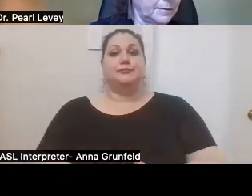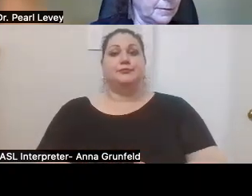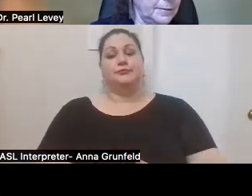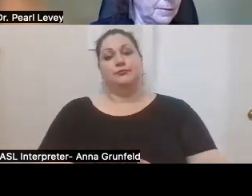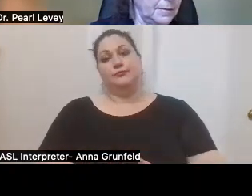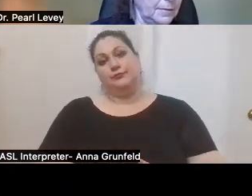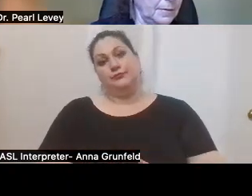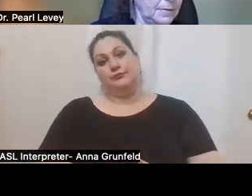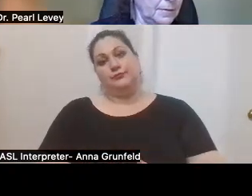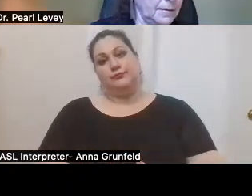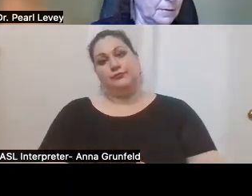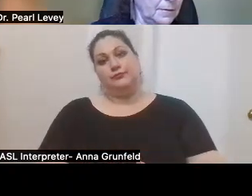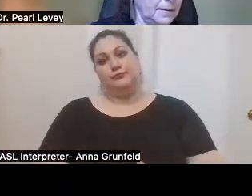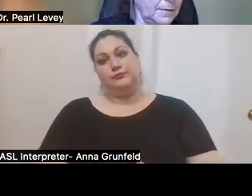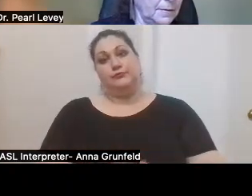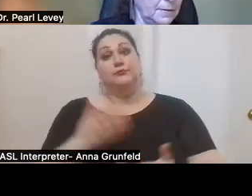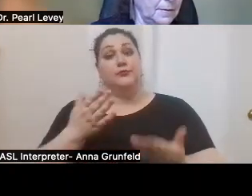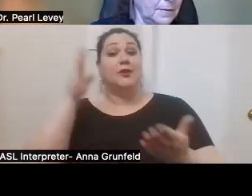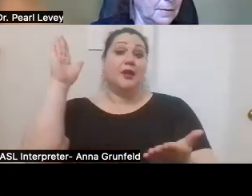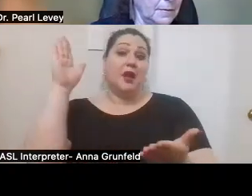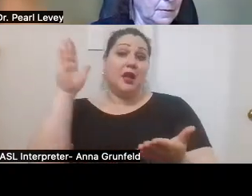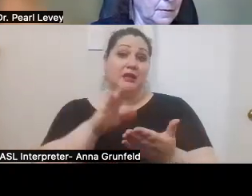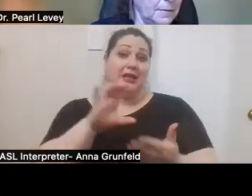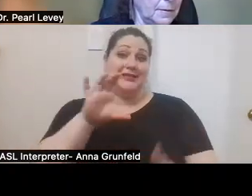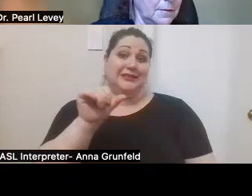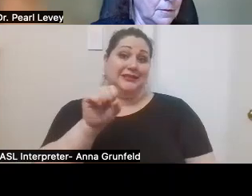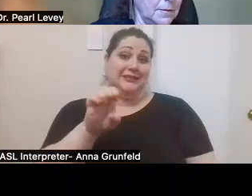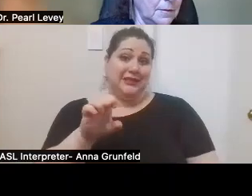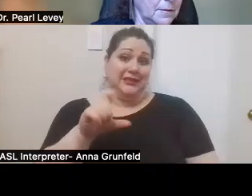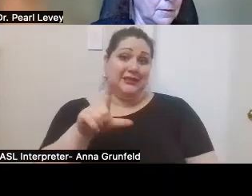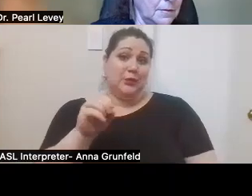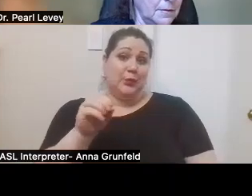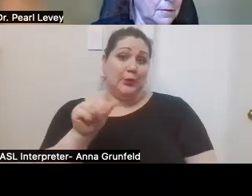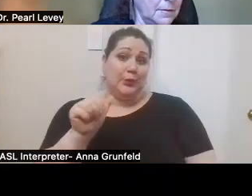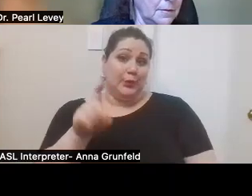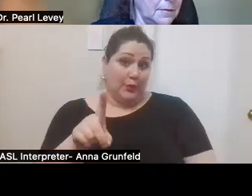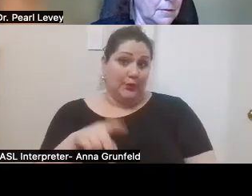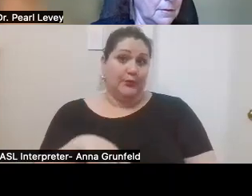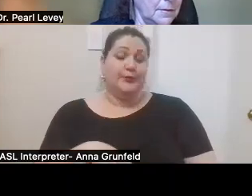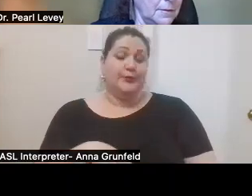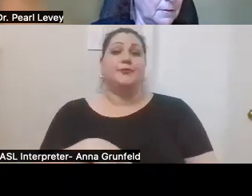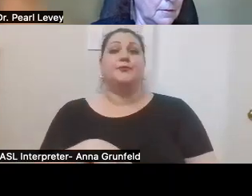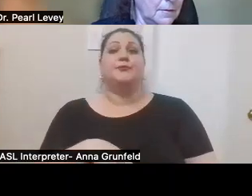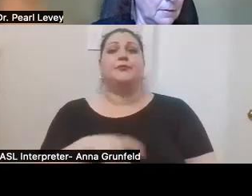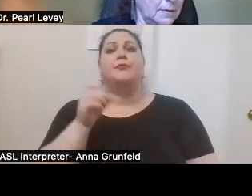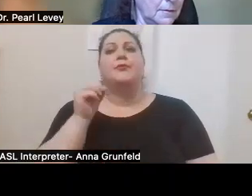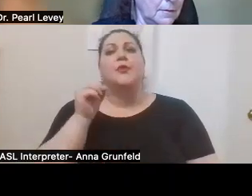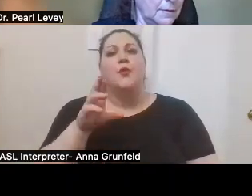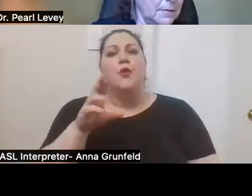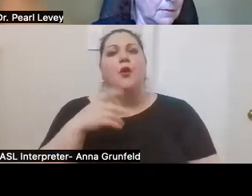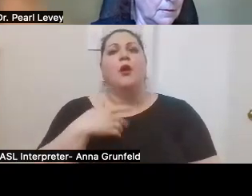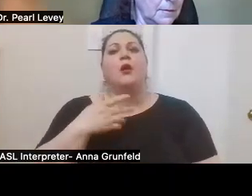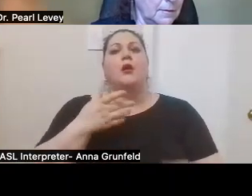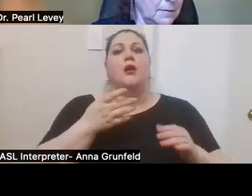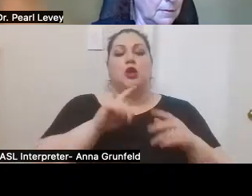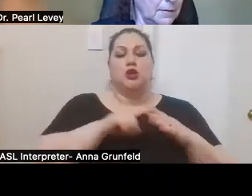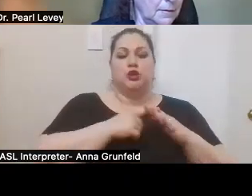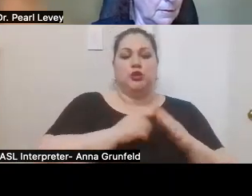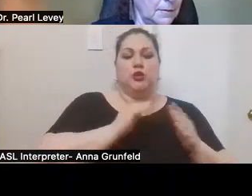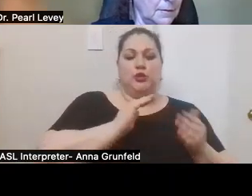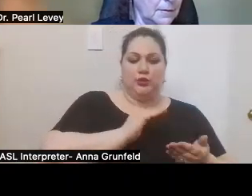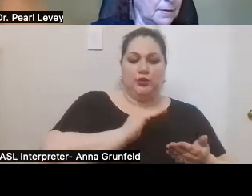a reduction of caseload or a graduated increase of responsibility and caseload.